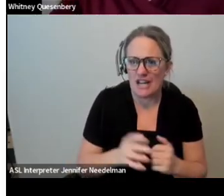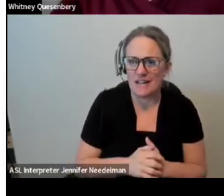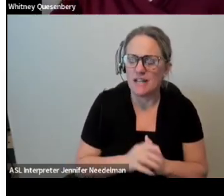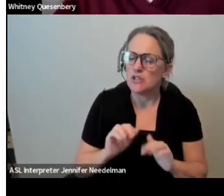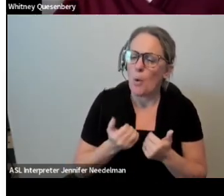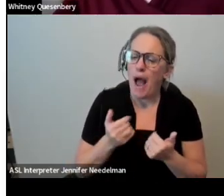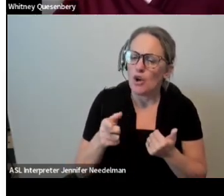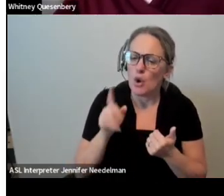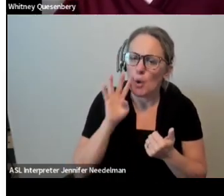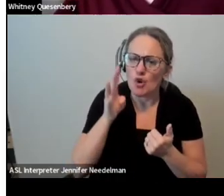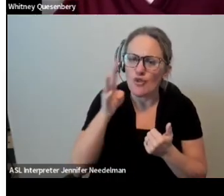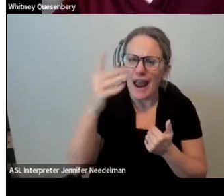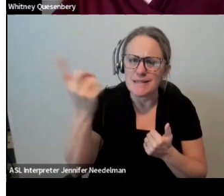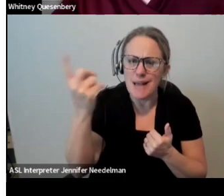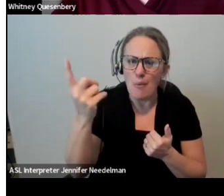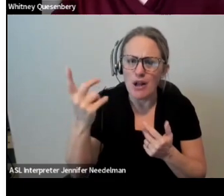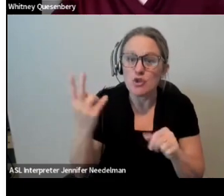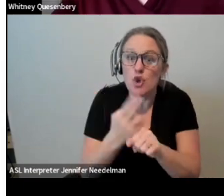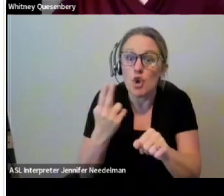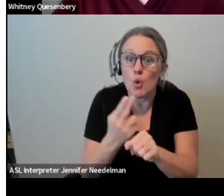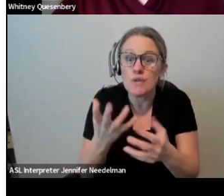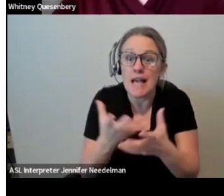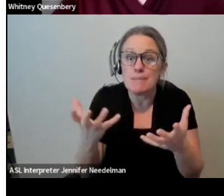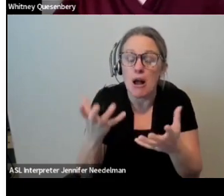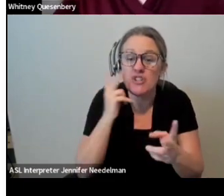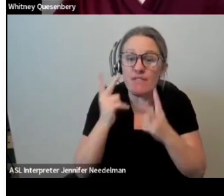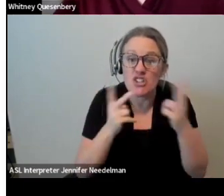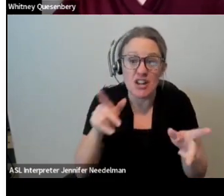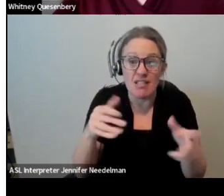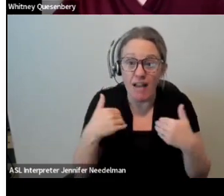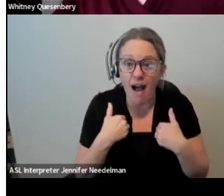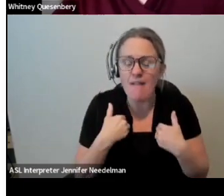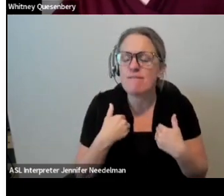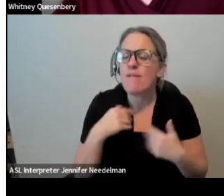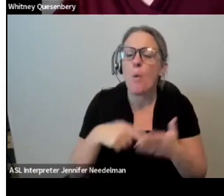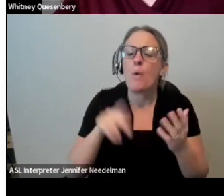that would enable someone to use as much usable vision as they had? What would that mean, right?